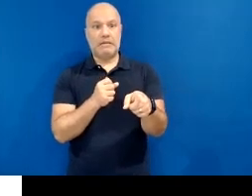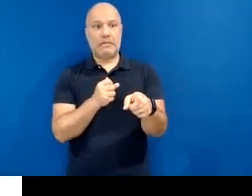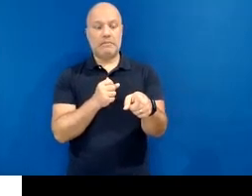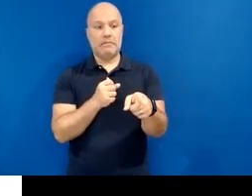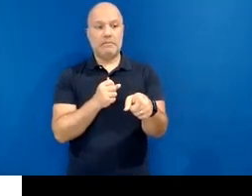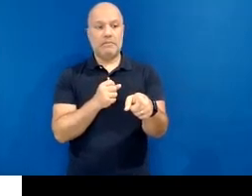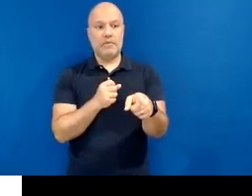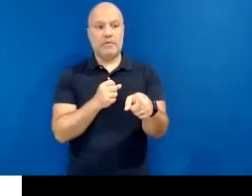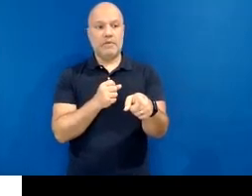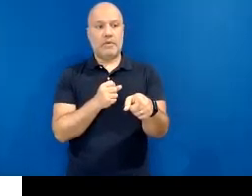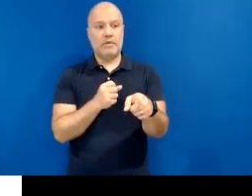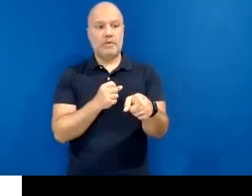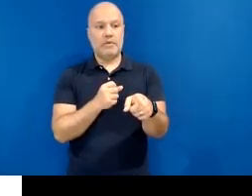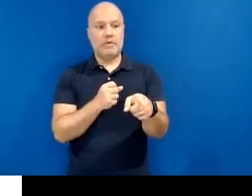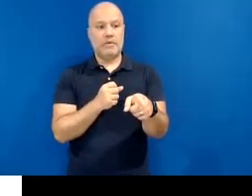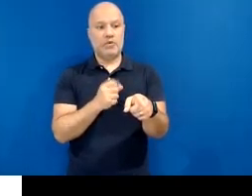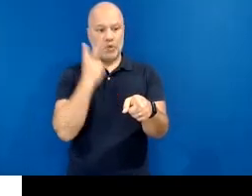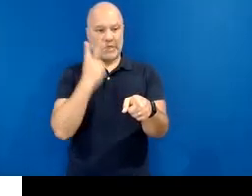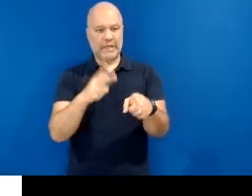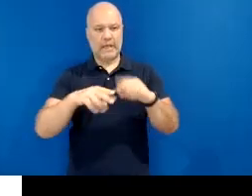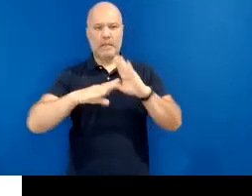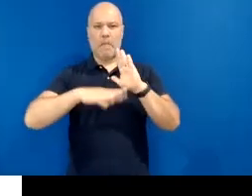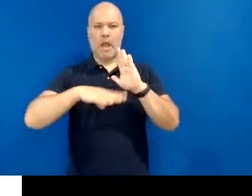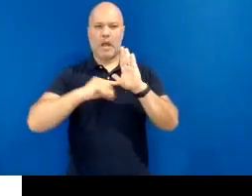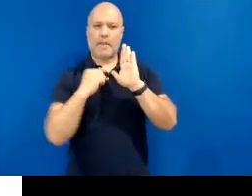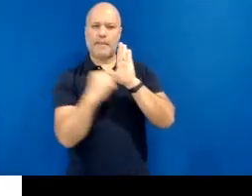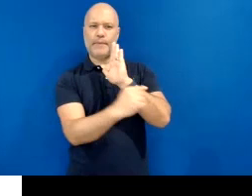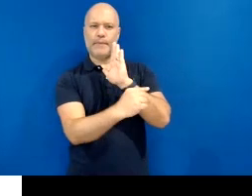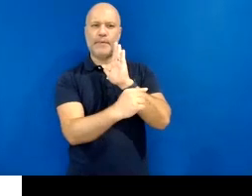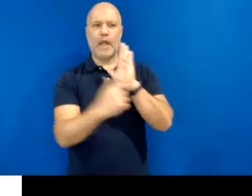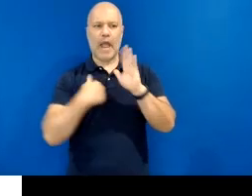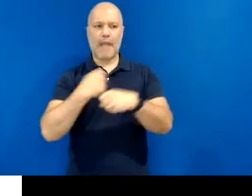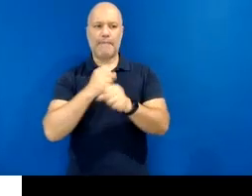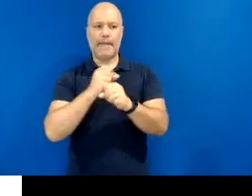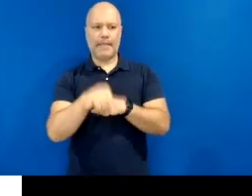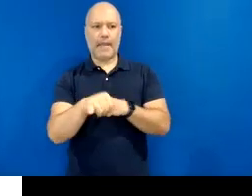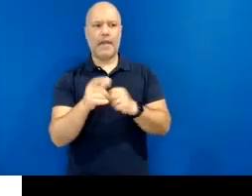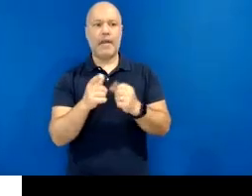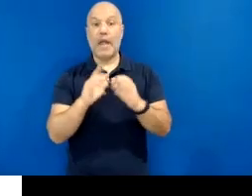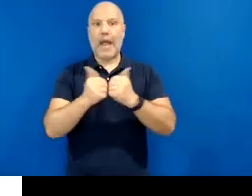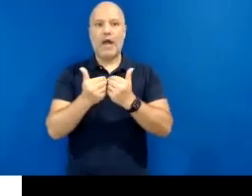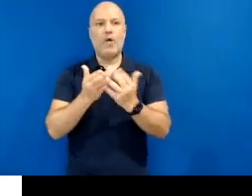attribution that you can see down here at the bottom through this